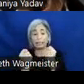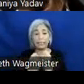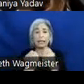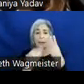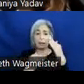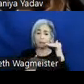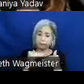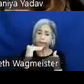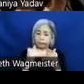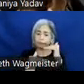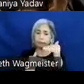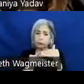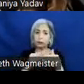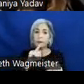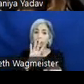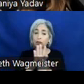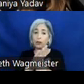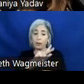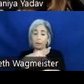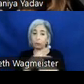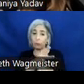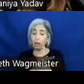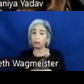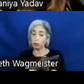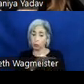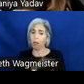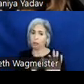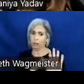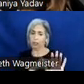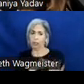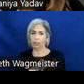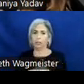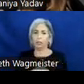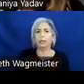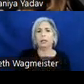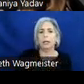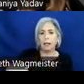product quality with a user-centric approach. Here we stop and test every step of the way,